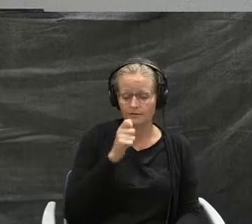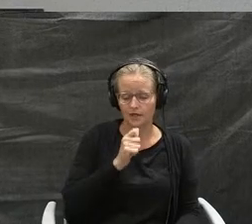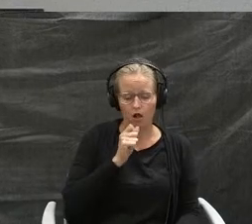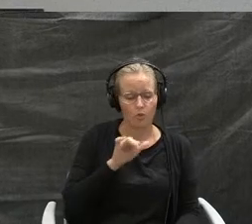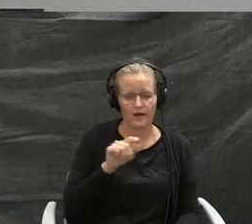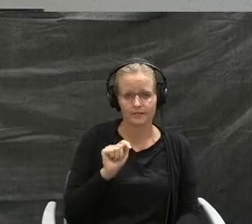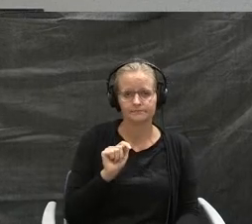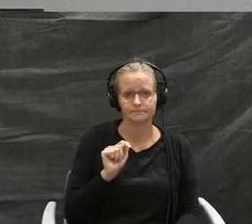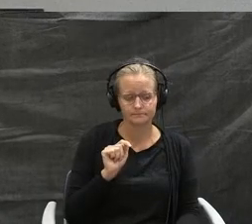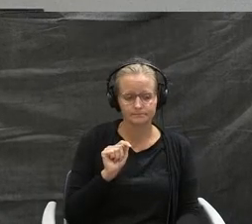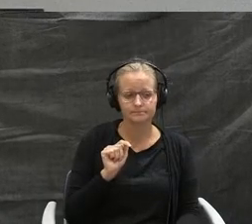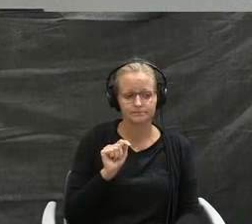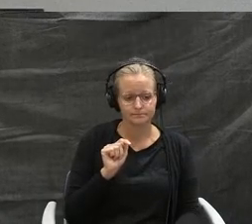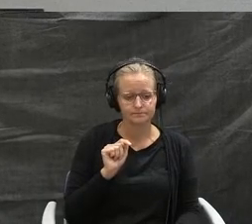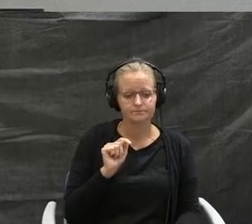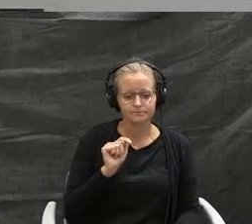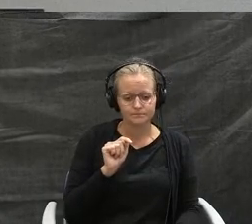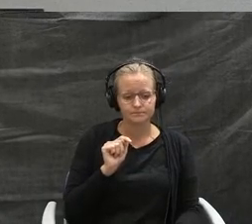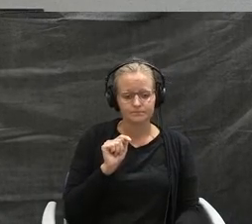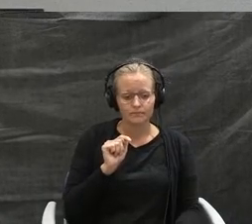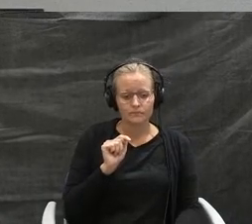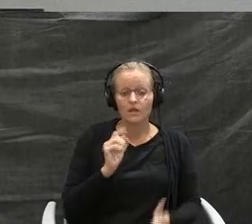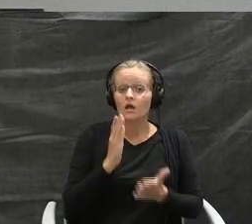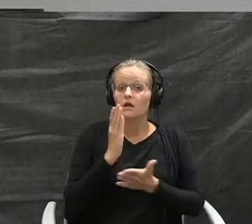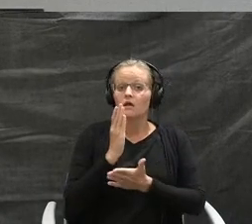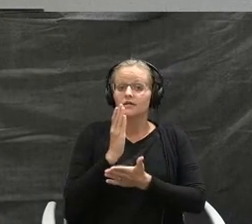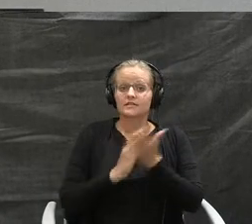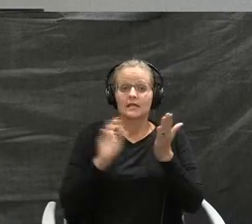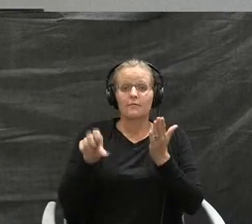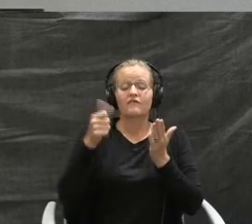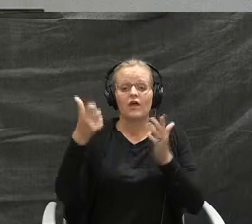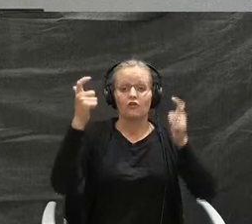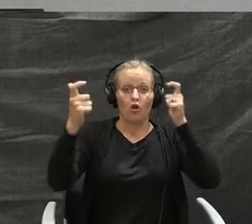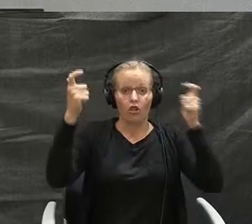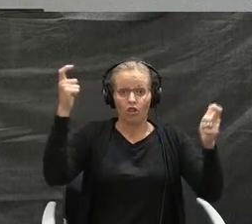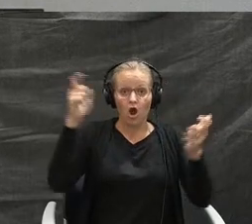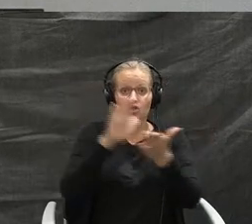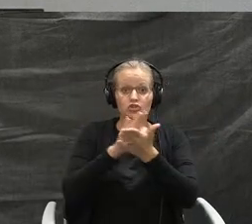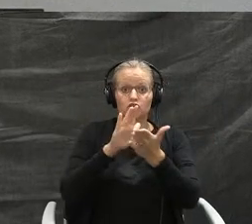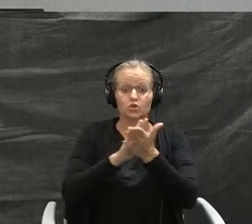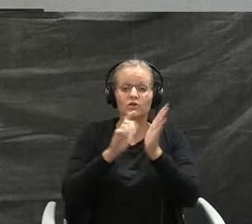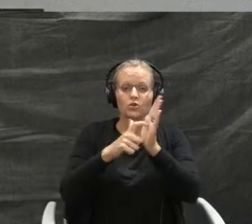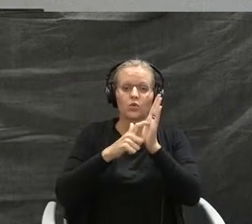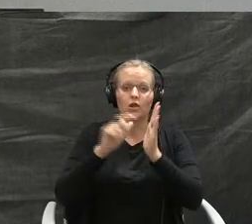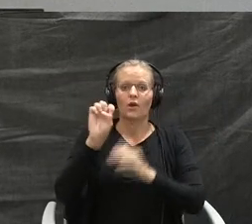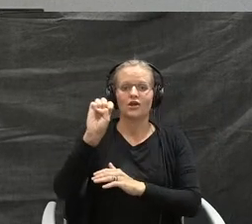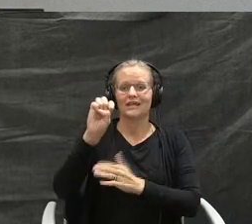Several. The larger schools are doing E learning only and others